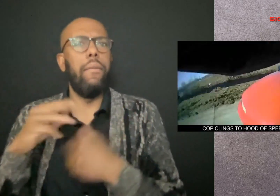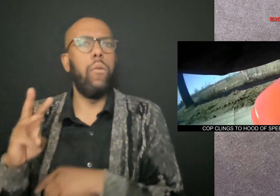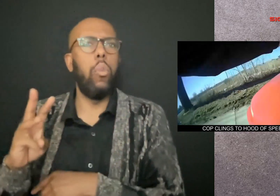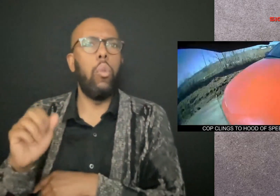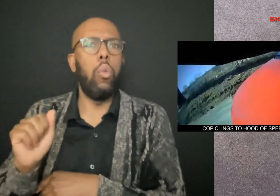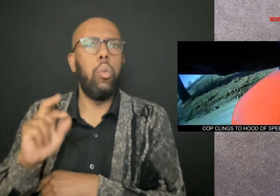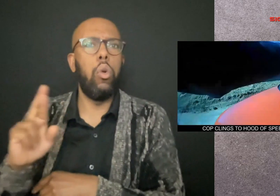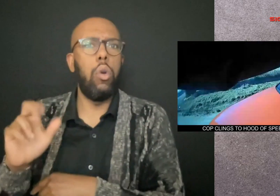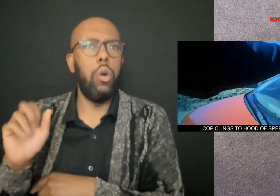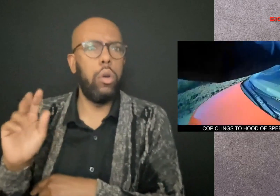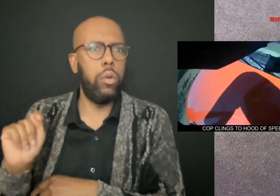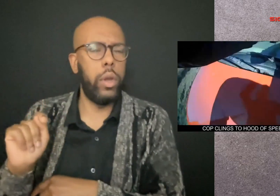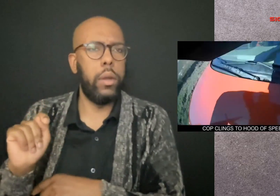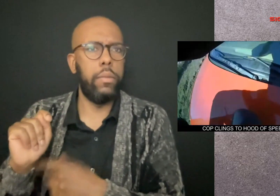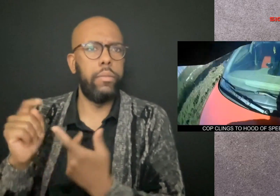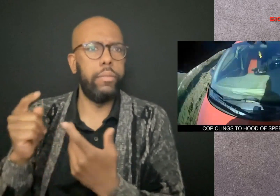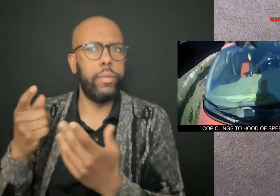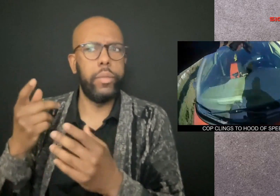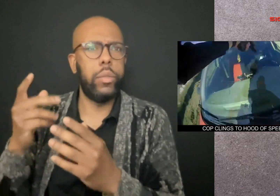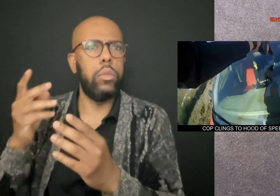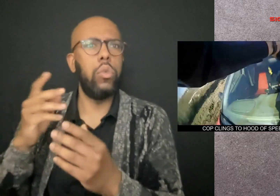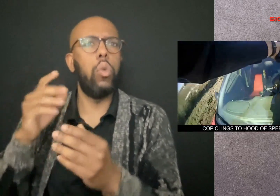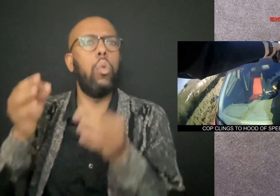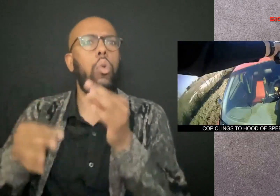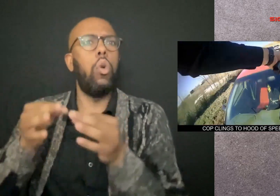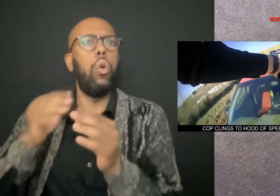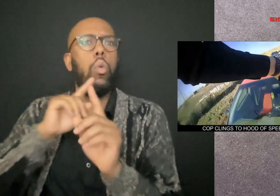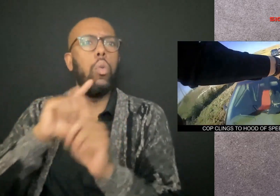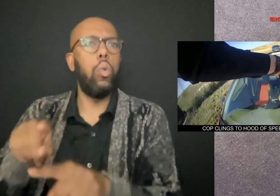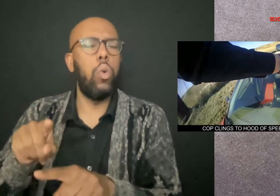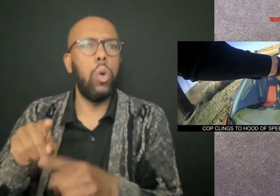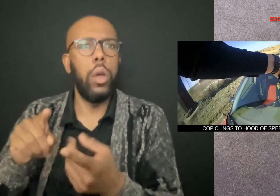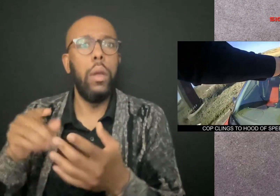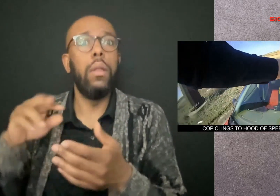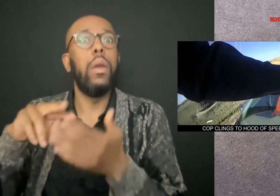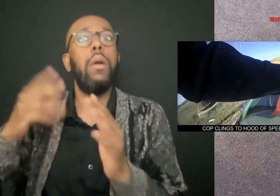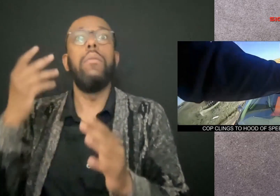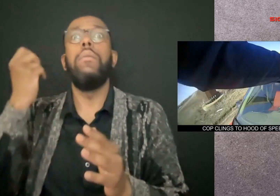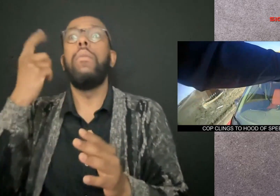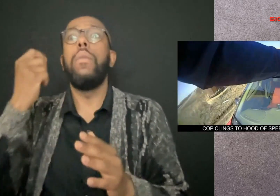Stop the car, stop it. Stop the car, stop the Car.